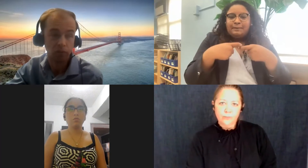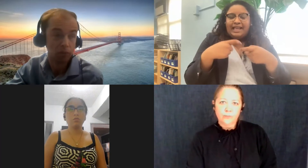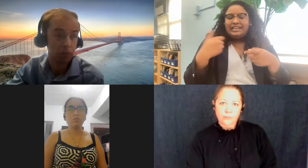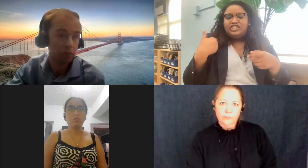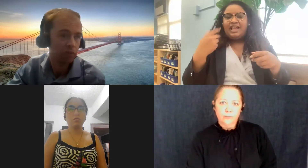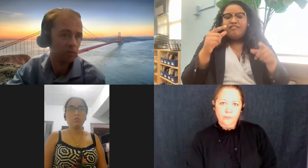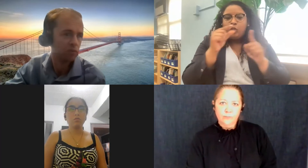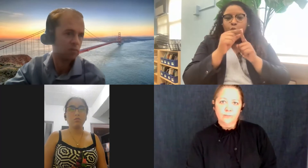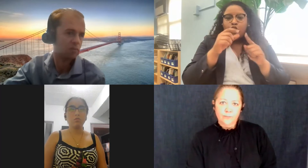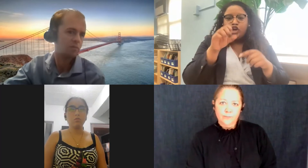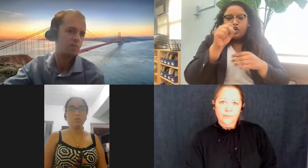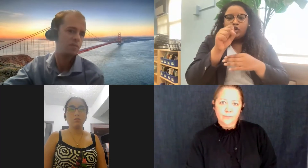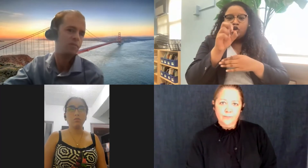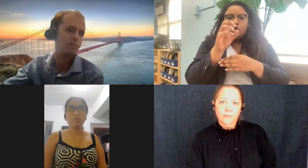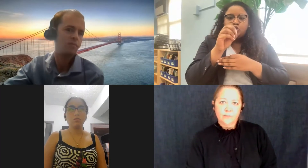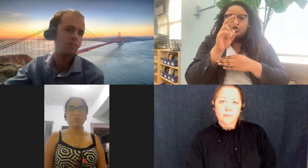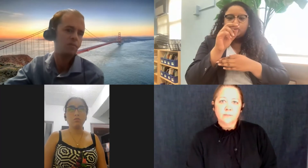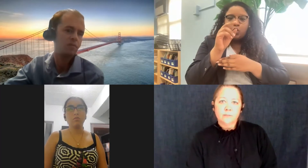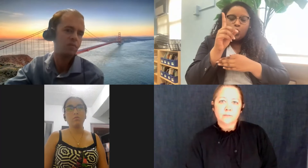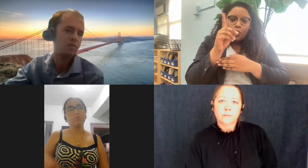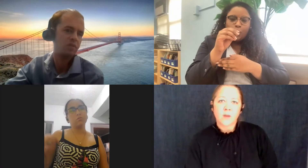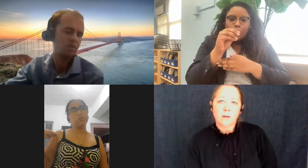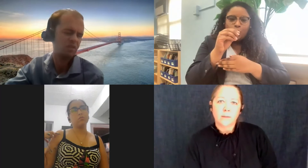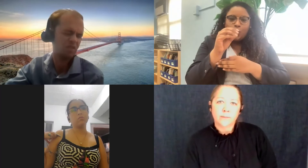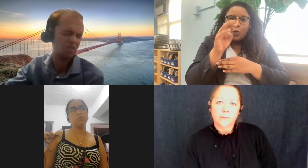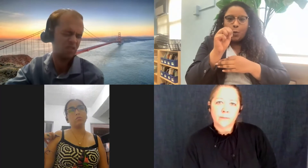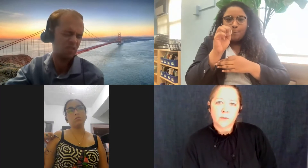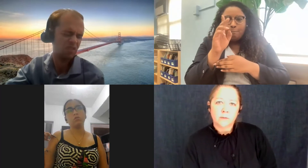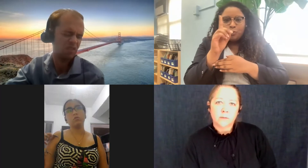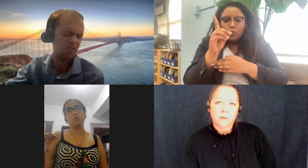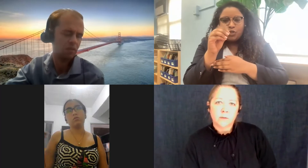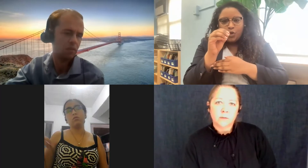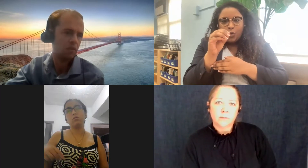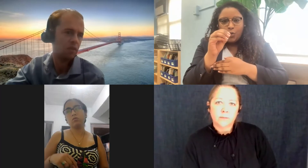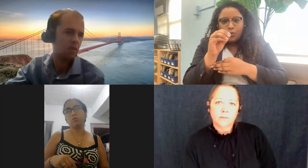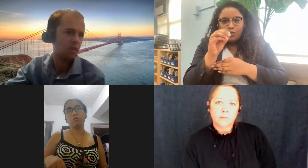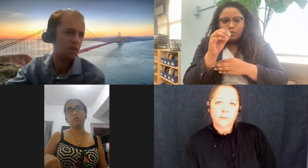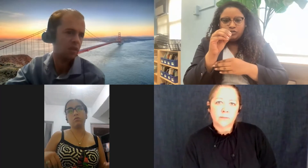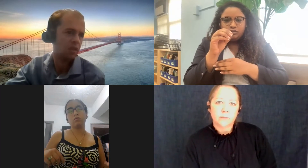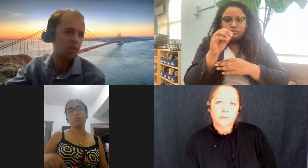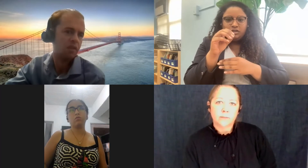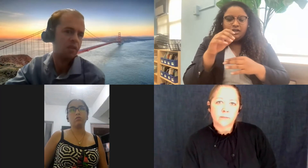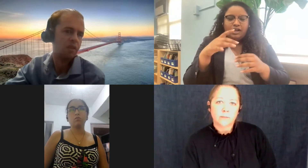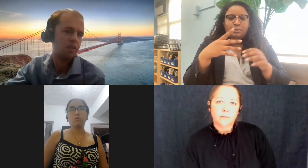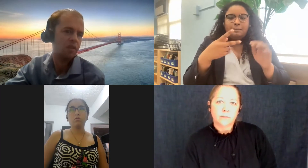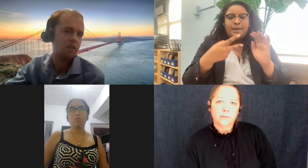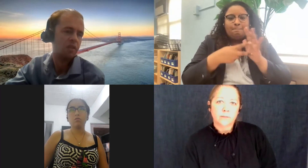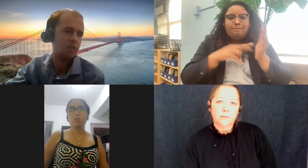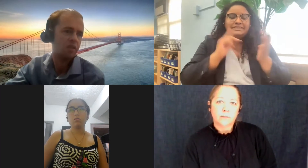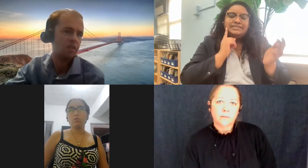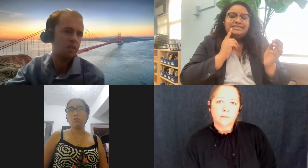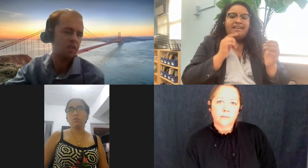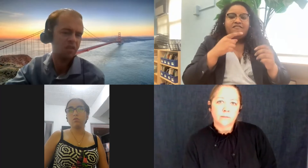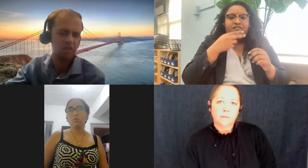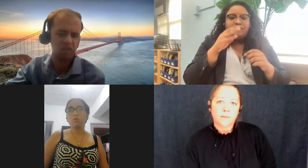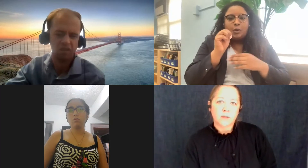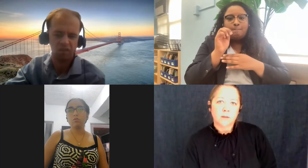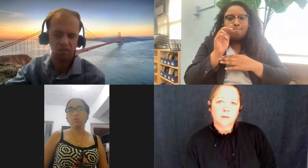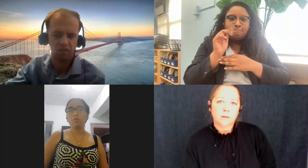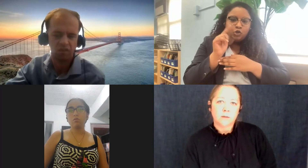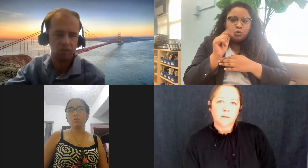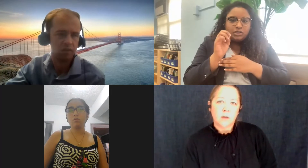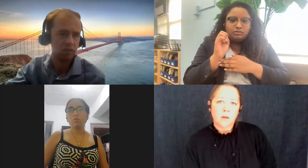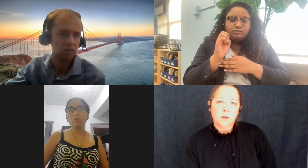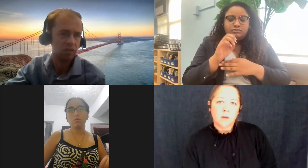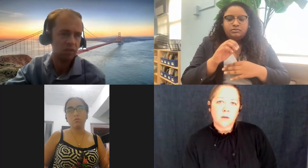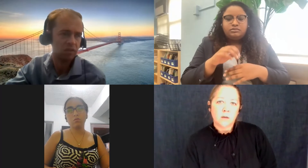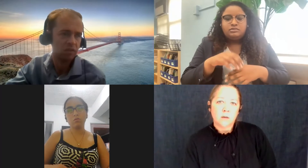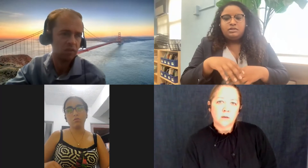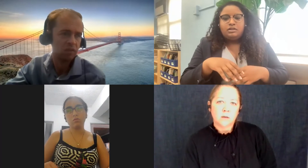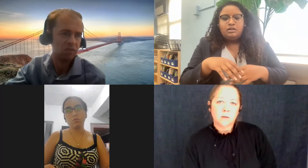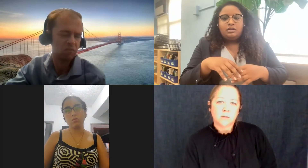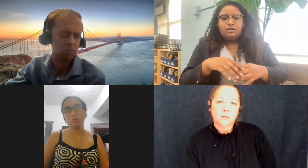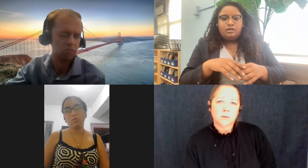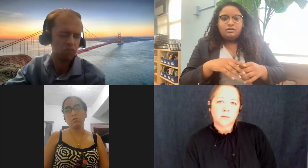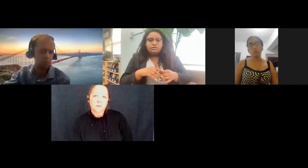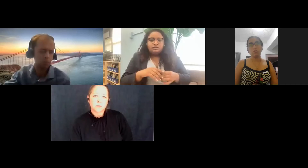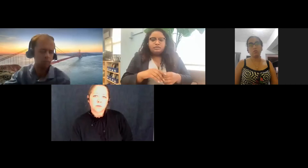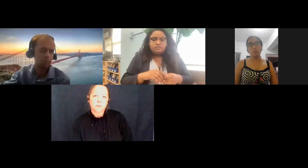and deaf people. In Spanish there’s a word that means “deaf are human” or “humane”?